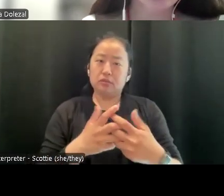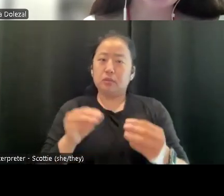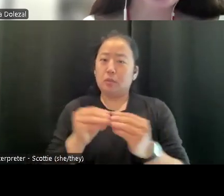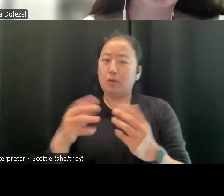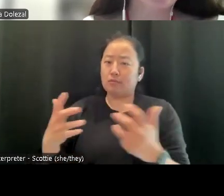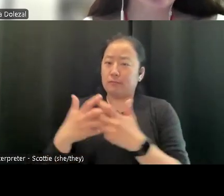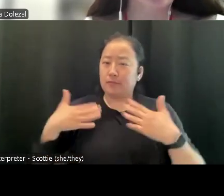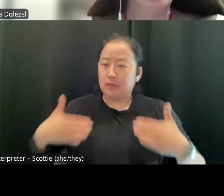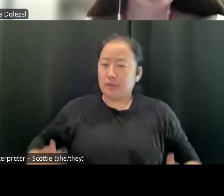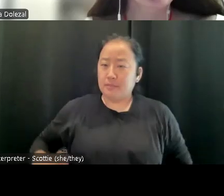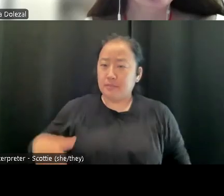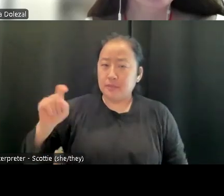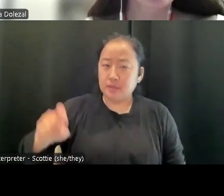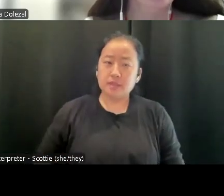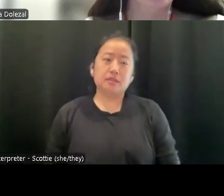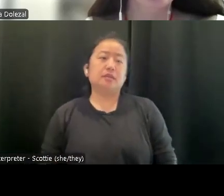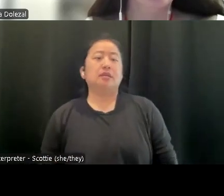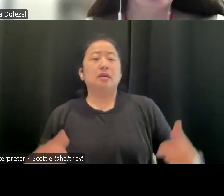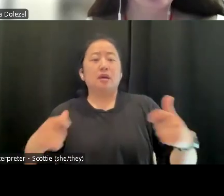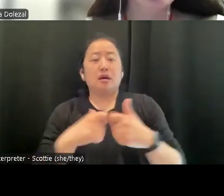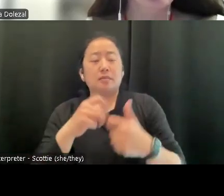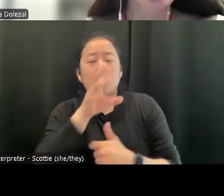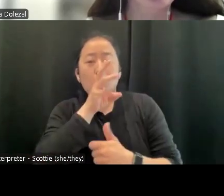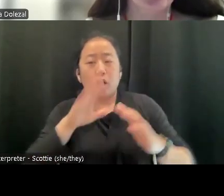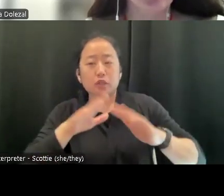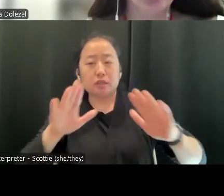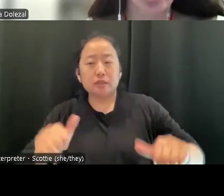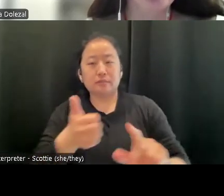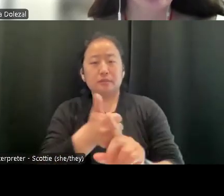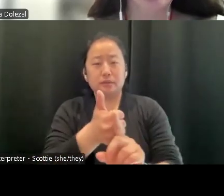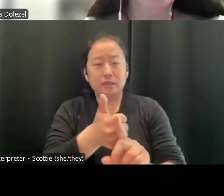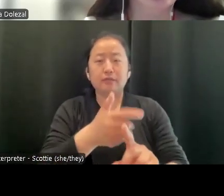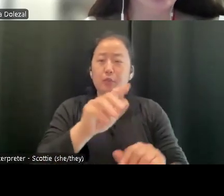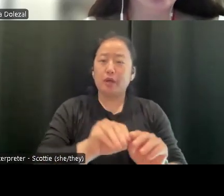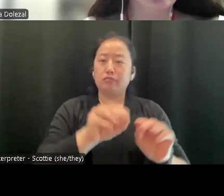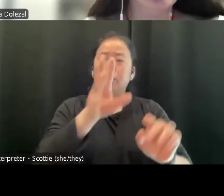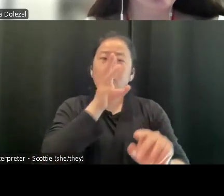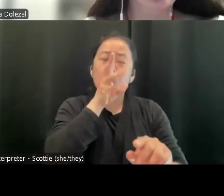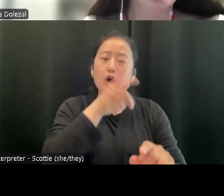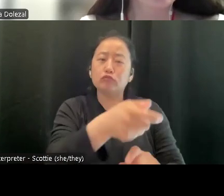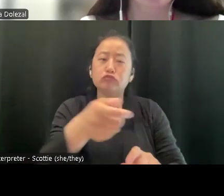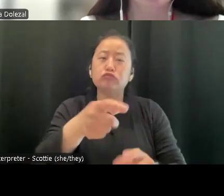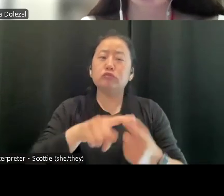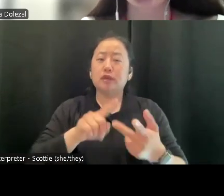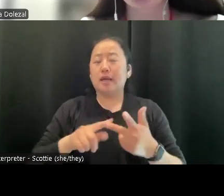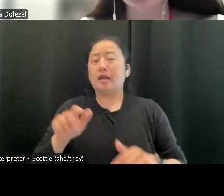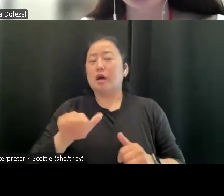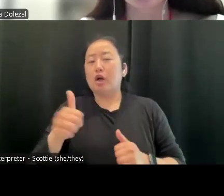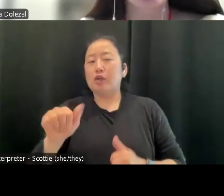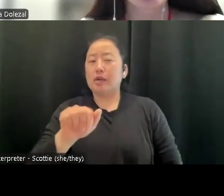There's also automatic watering systems that provide convenience and assistive technology apps that help with organizing, making sure you're watering everything at